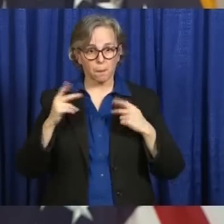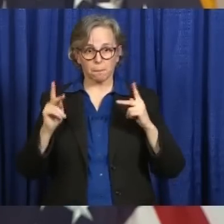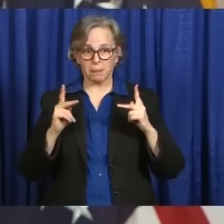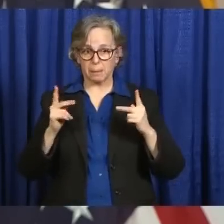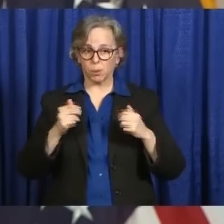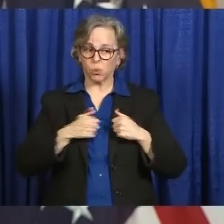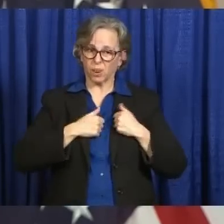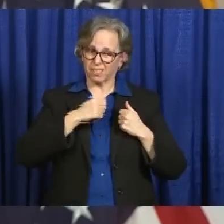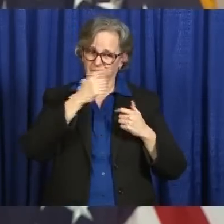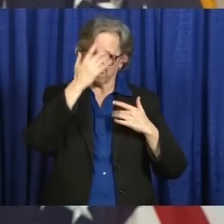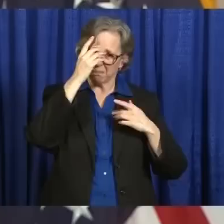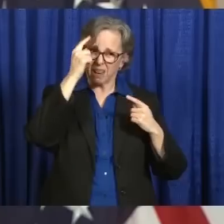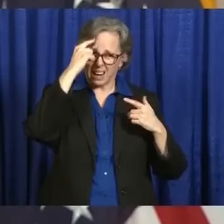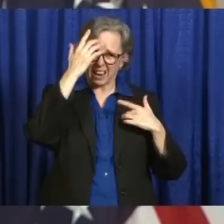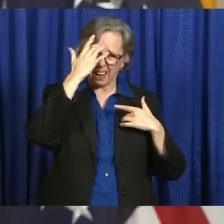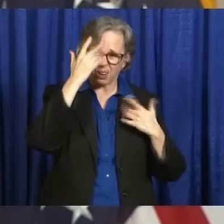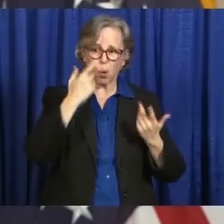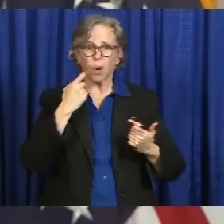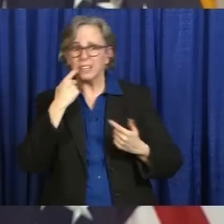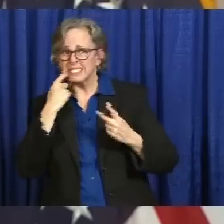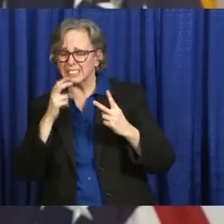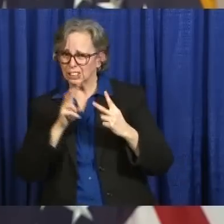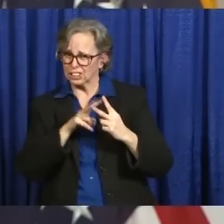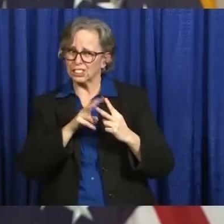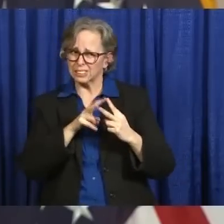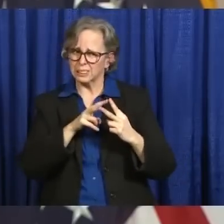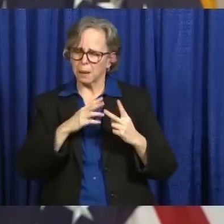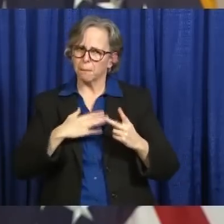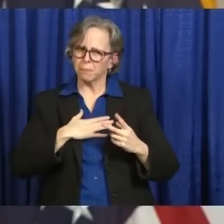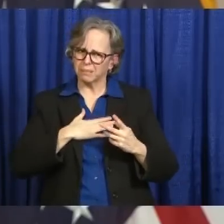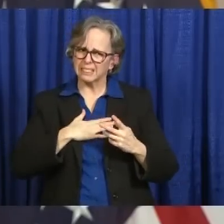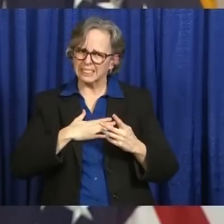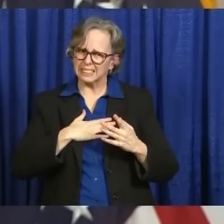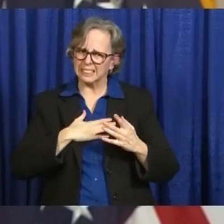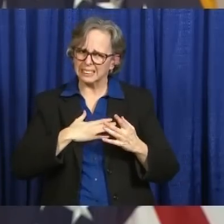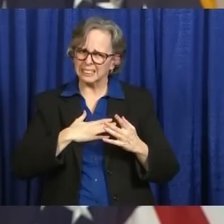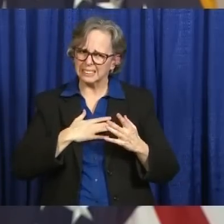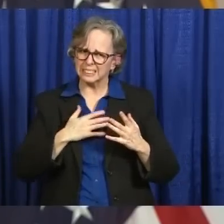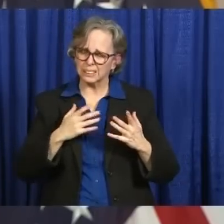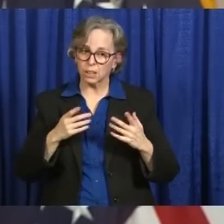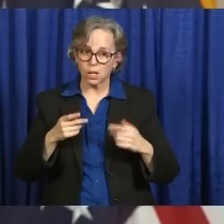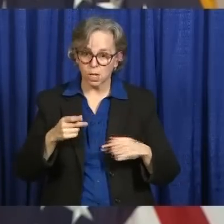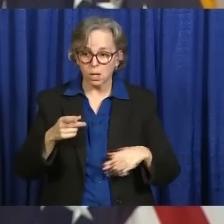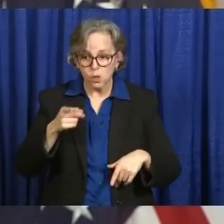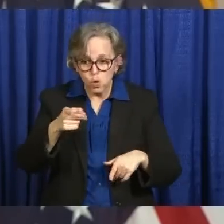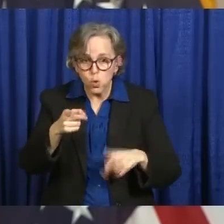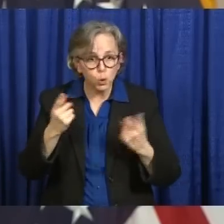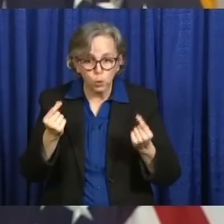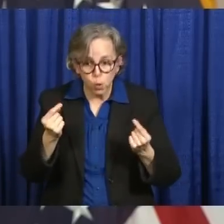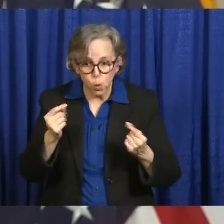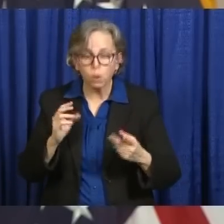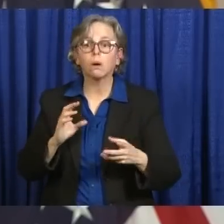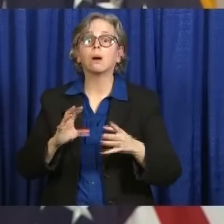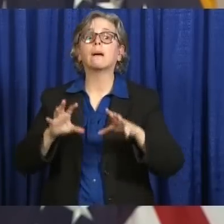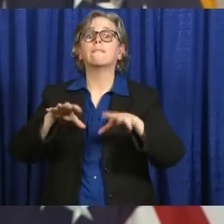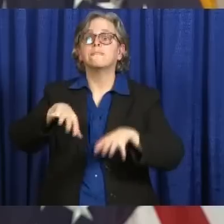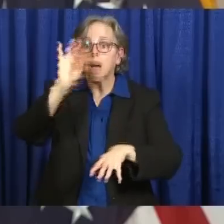TREATMENT AND RECOVERY AS WELL. AND, FOR THE FAMILIES OF PEOPLE LIVING WITH MENTAL HEALTH AND ADDICTION, I URGE YOU TO STAY